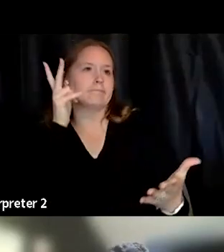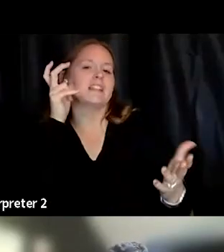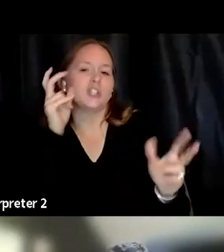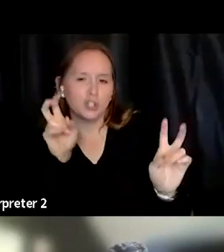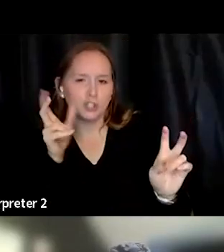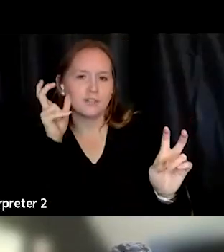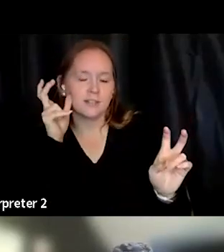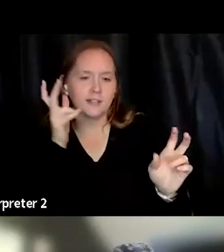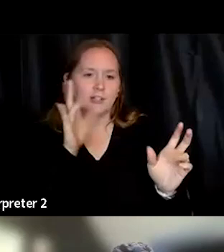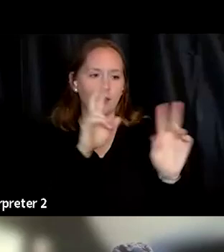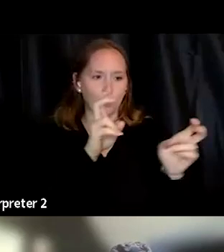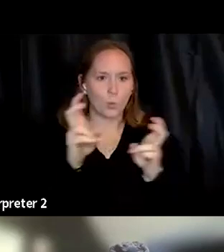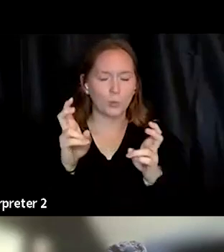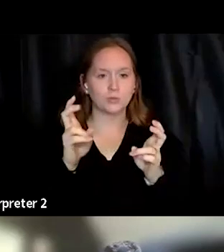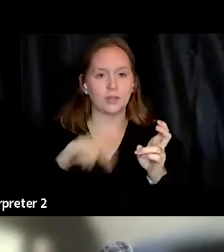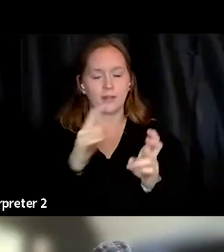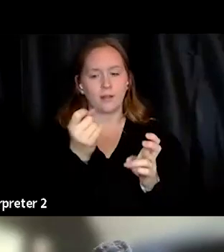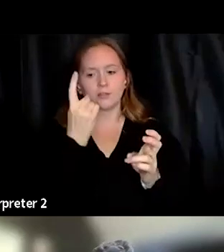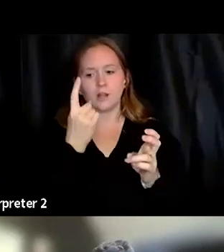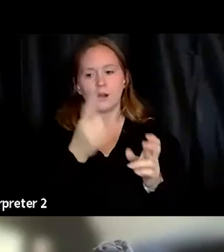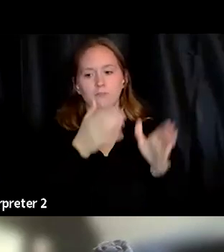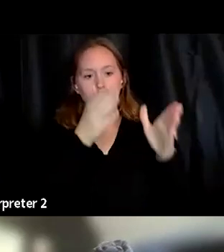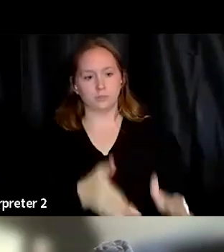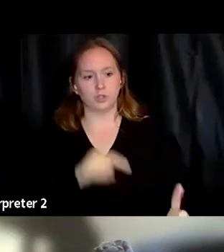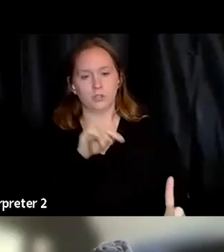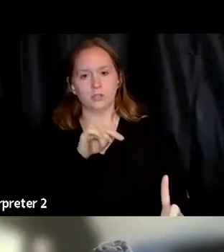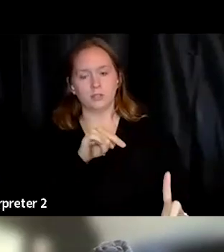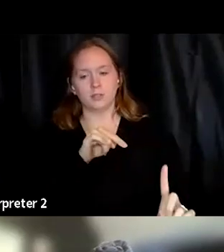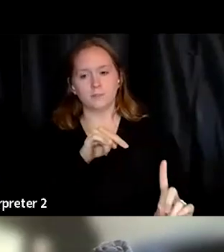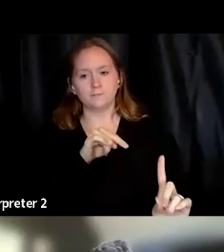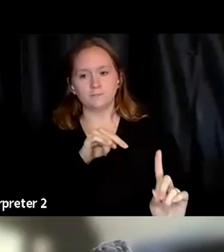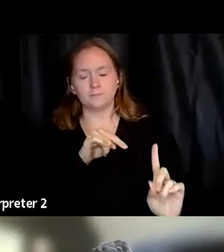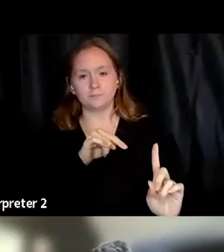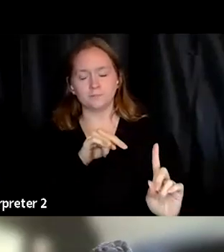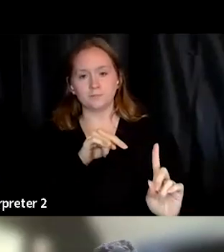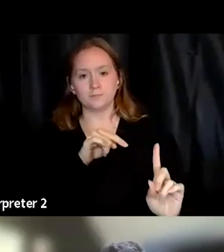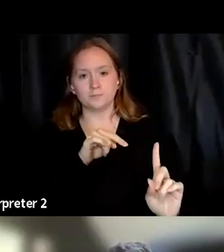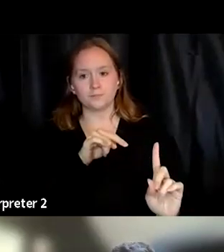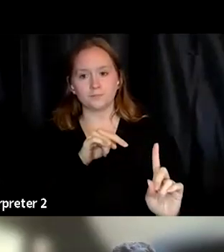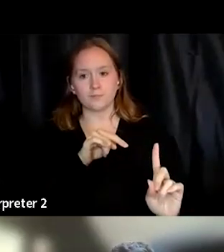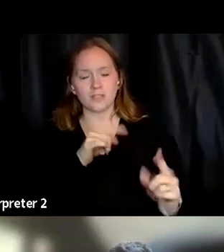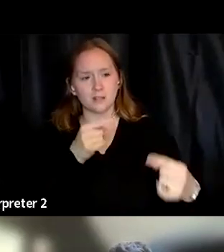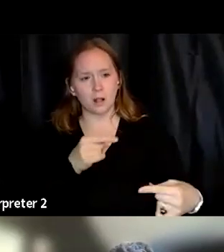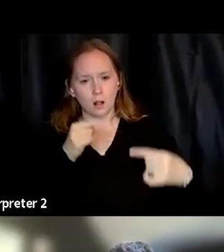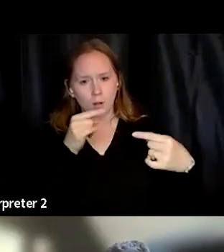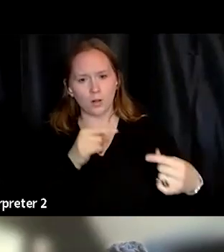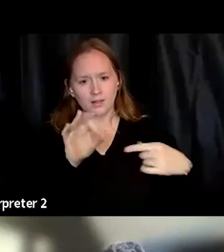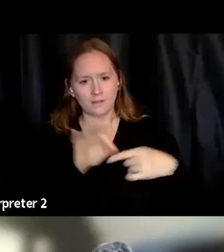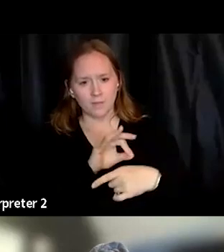That they can understand that this person's, you know, struggle to function is really related